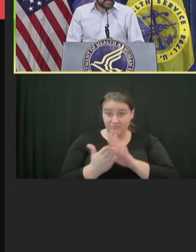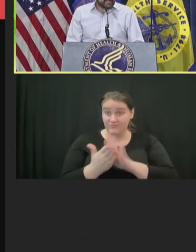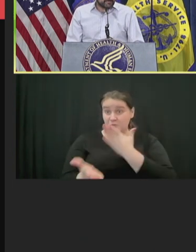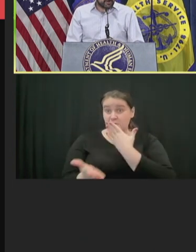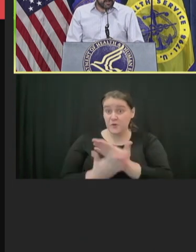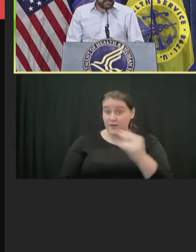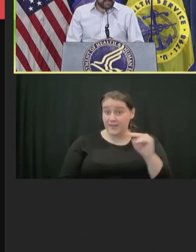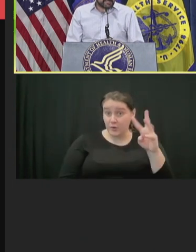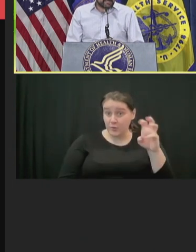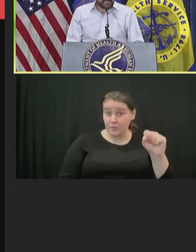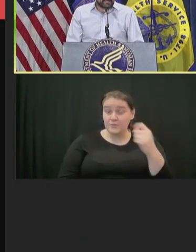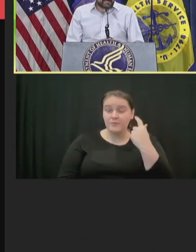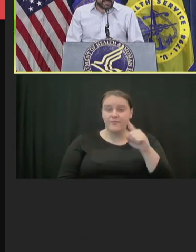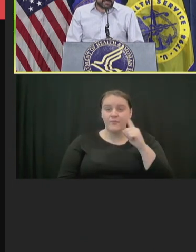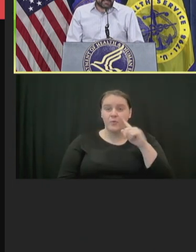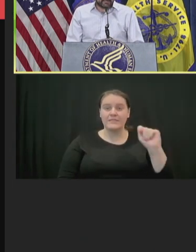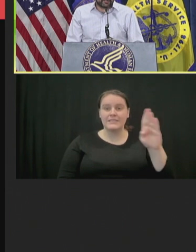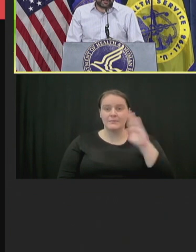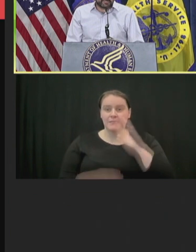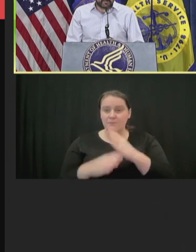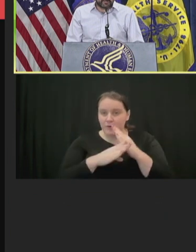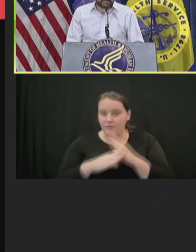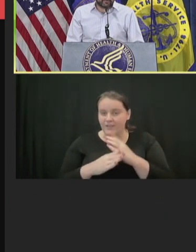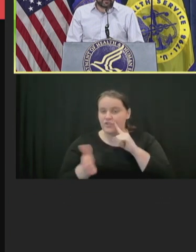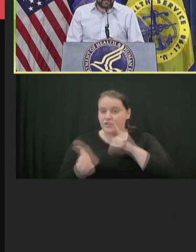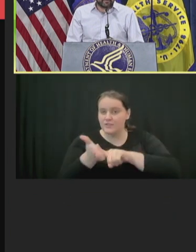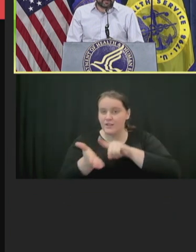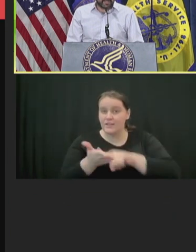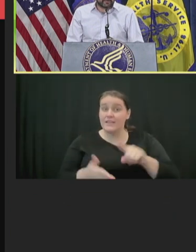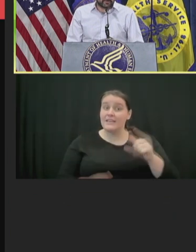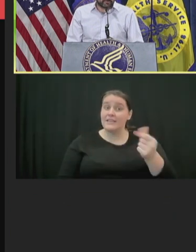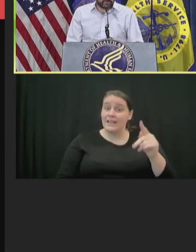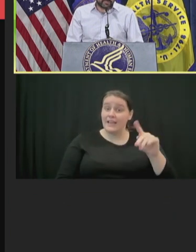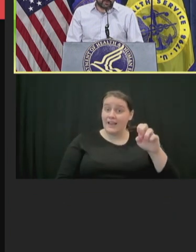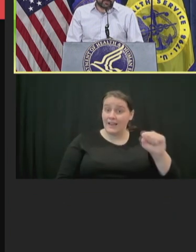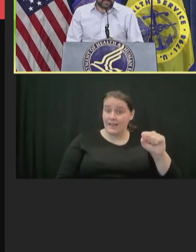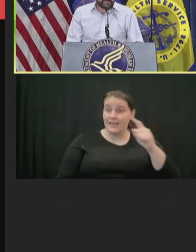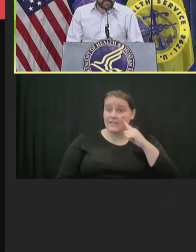MRI estimates that they could have results, four to five years after enrollment opens. So,